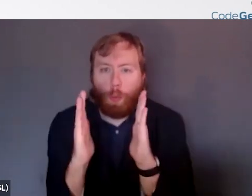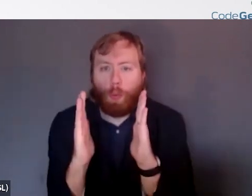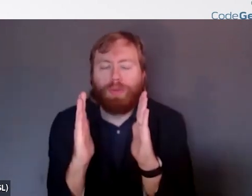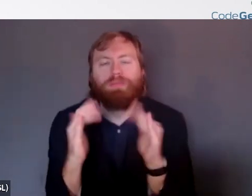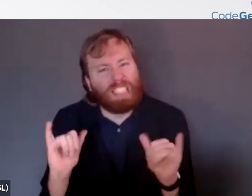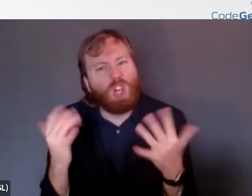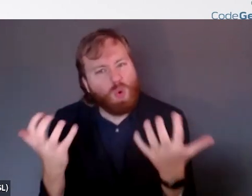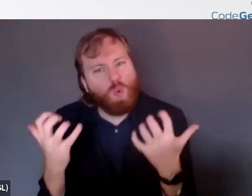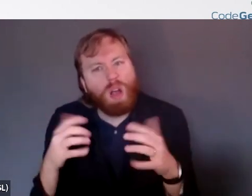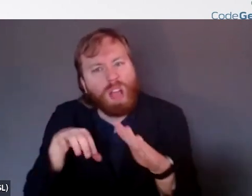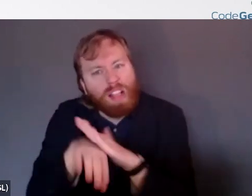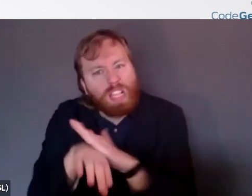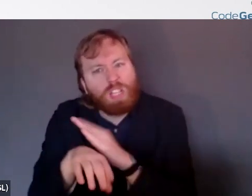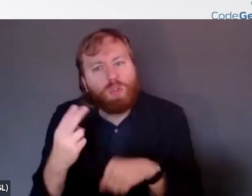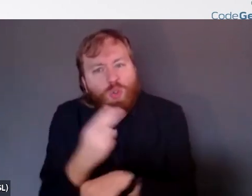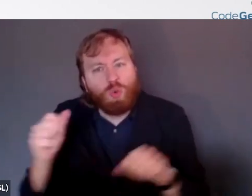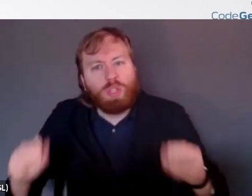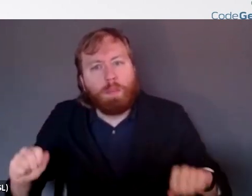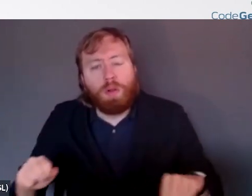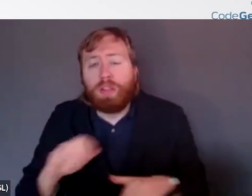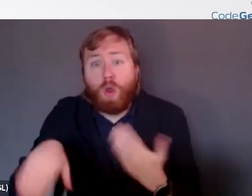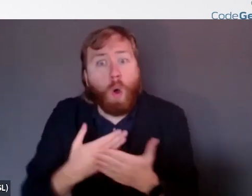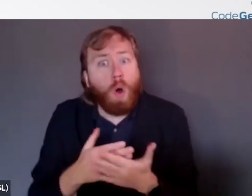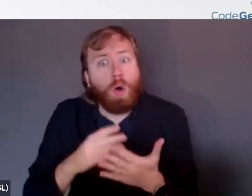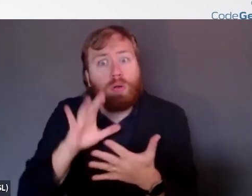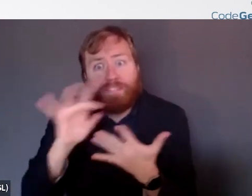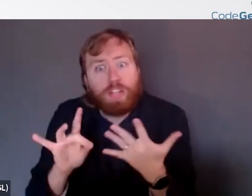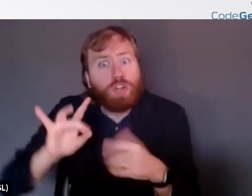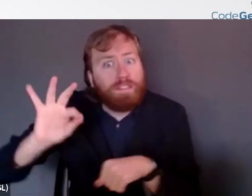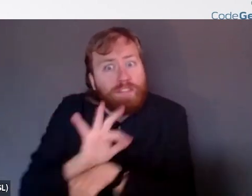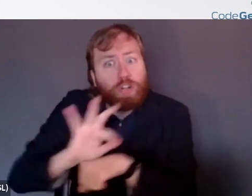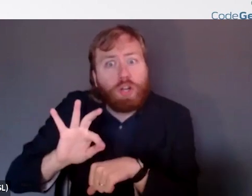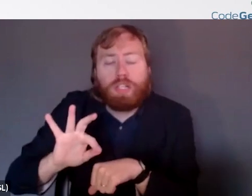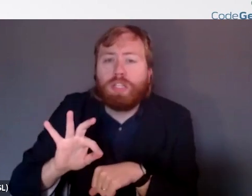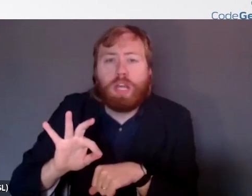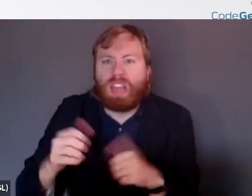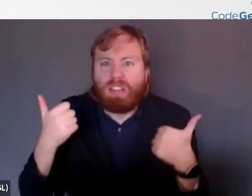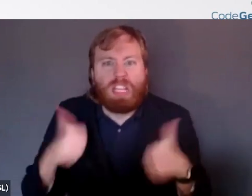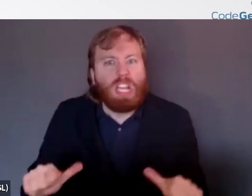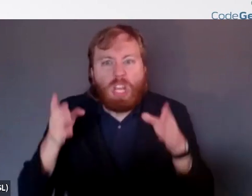that all of the features, all of the functions that are available to a user with any other technologies,